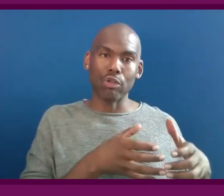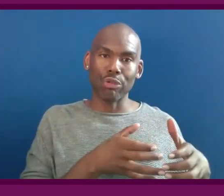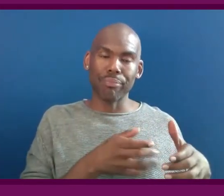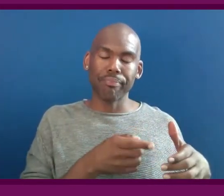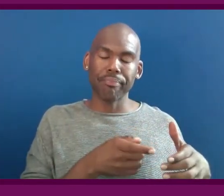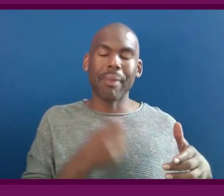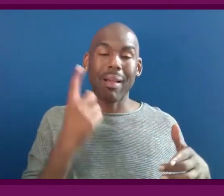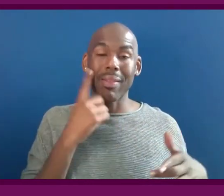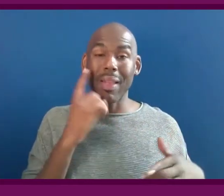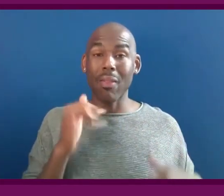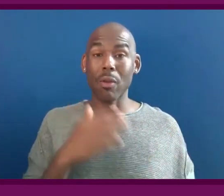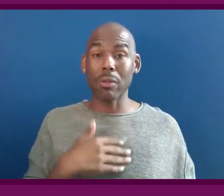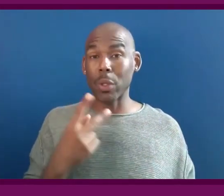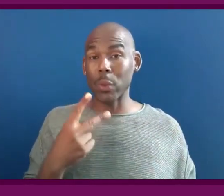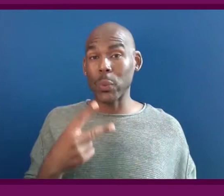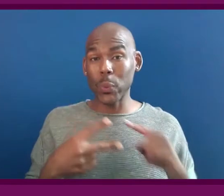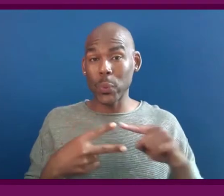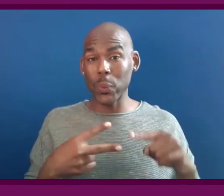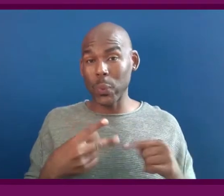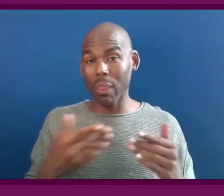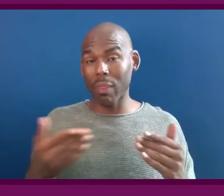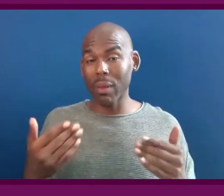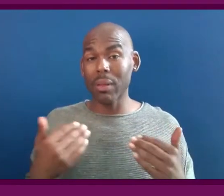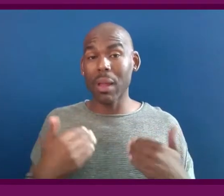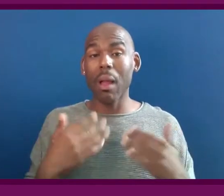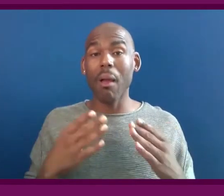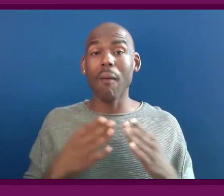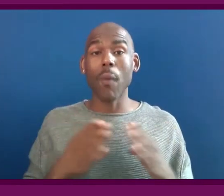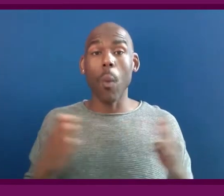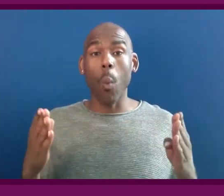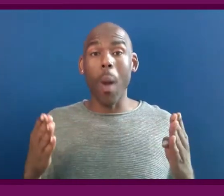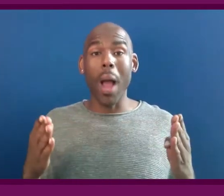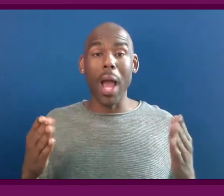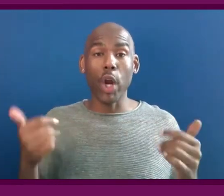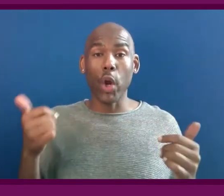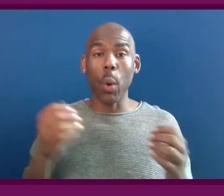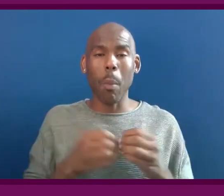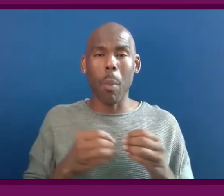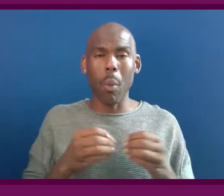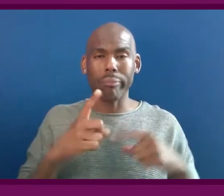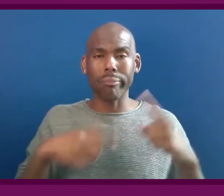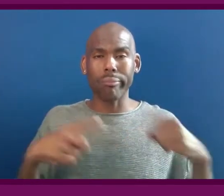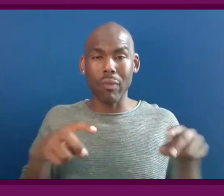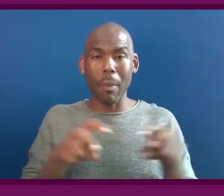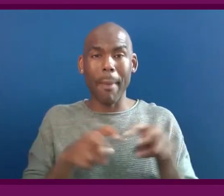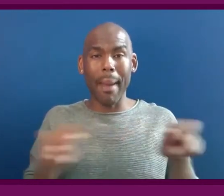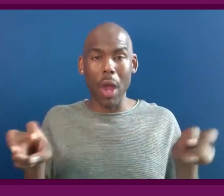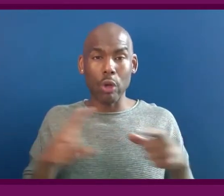So I think that those will be my two things, having a wider panel to review applications,